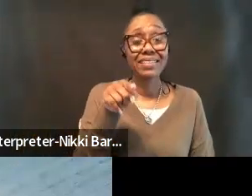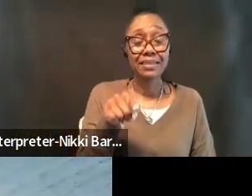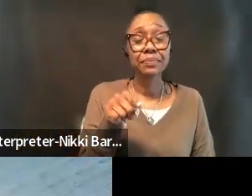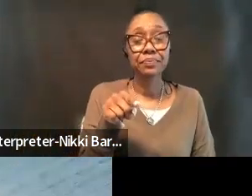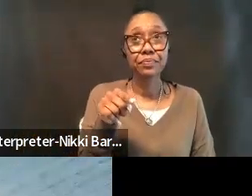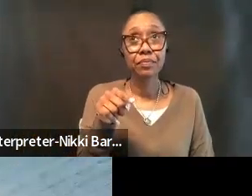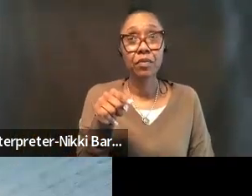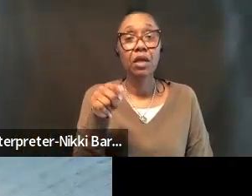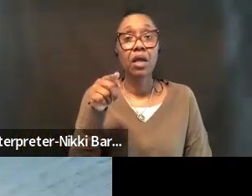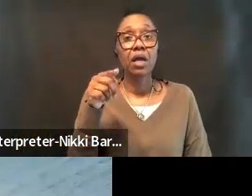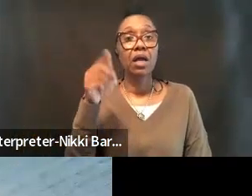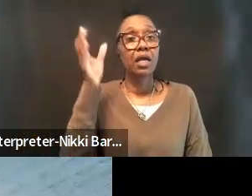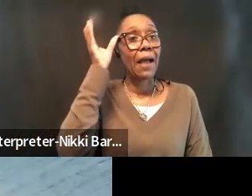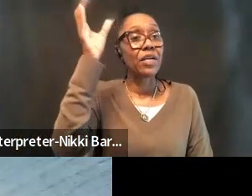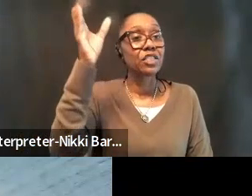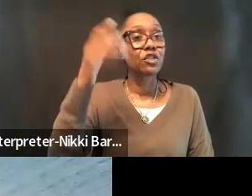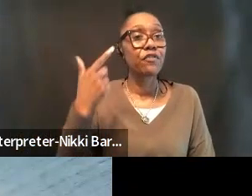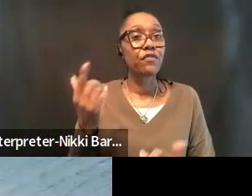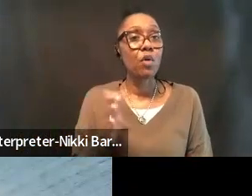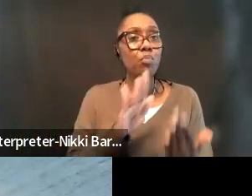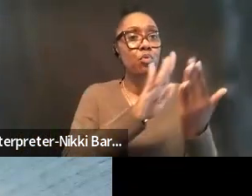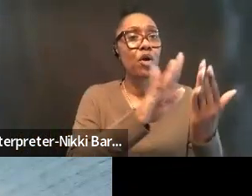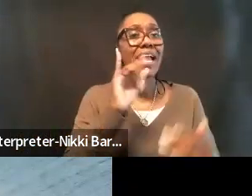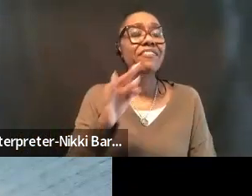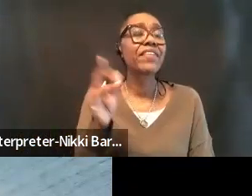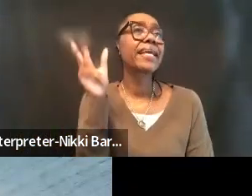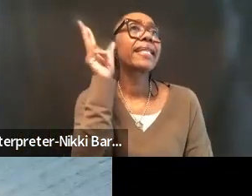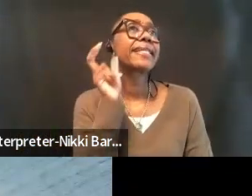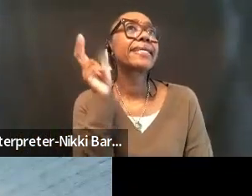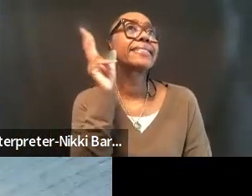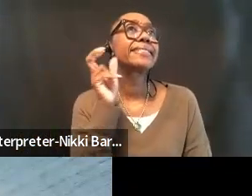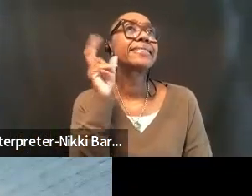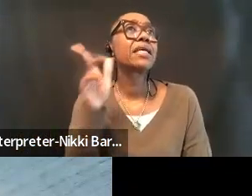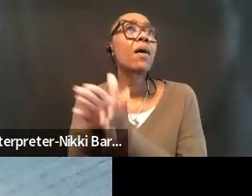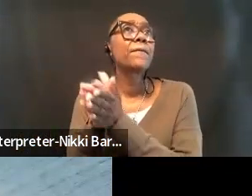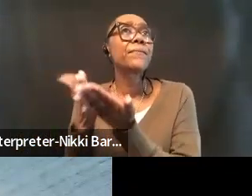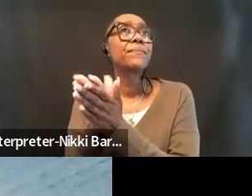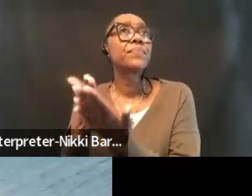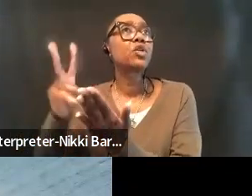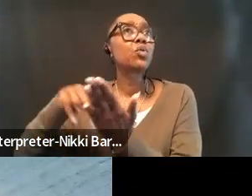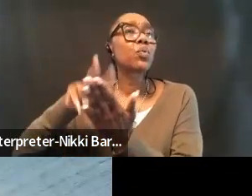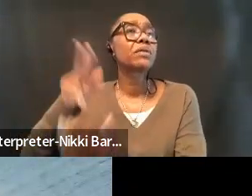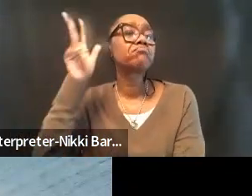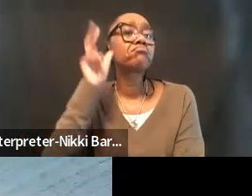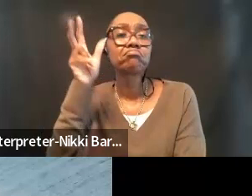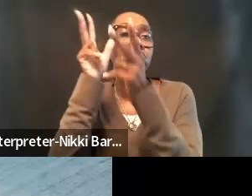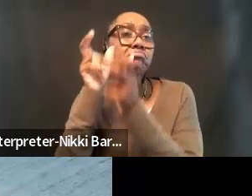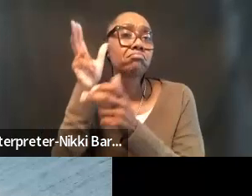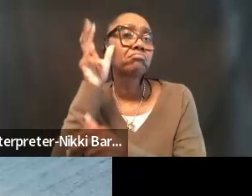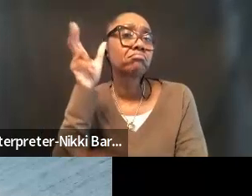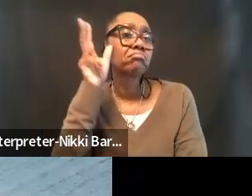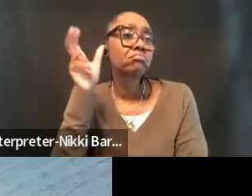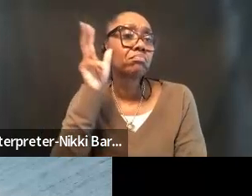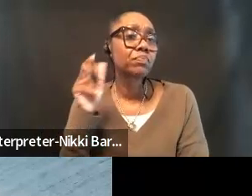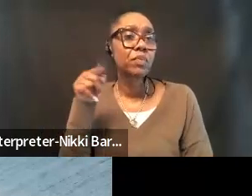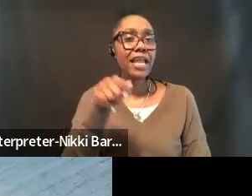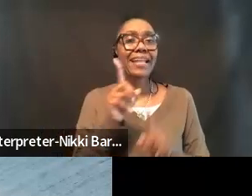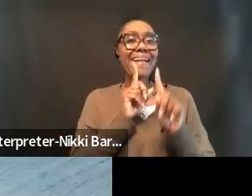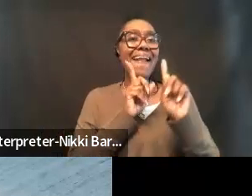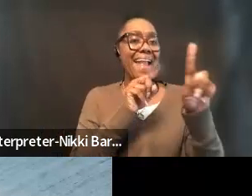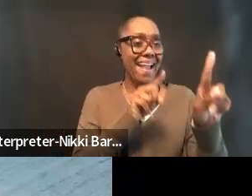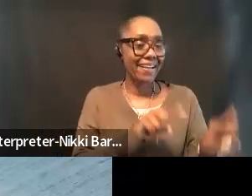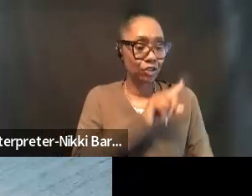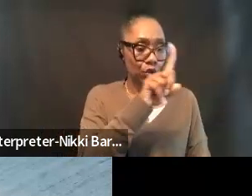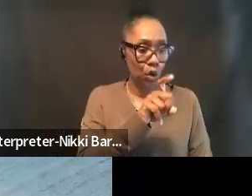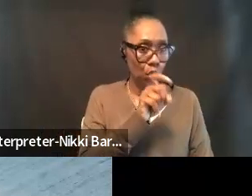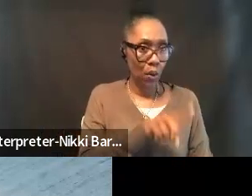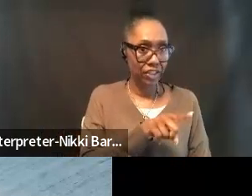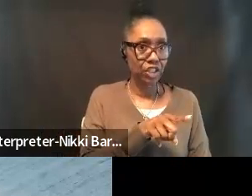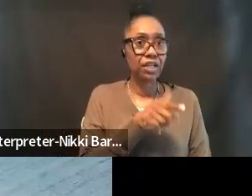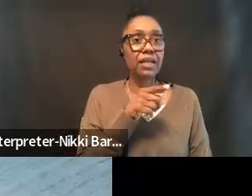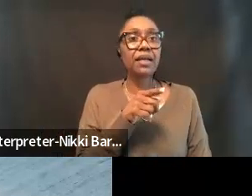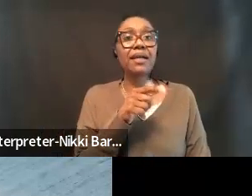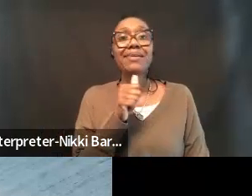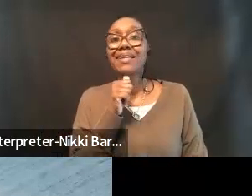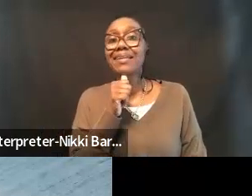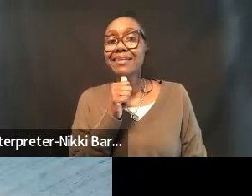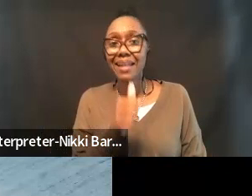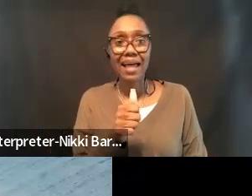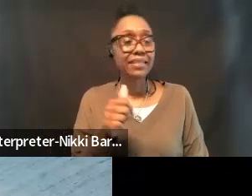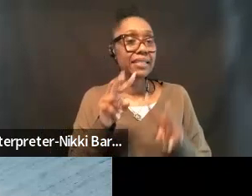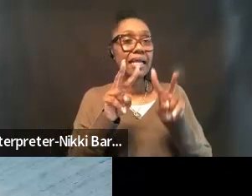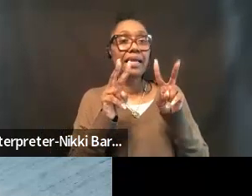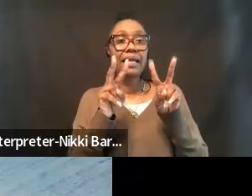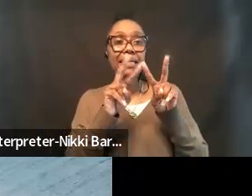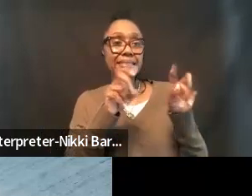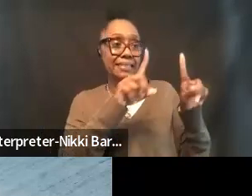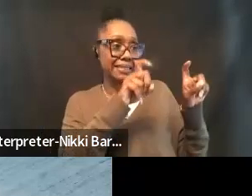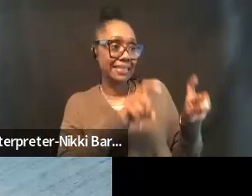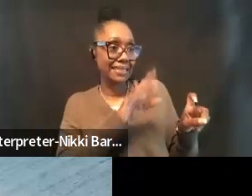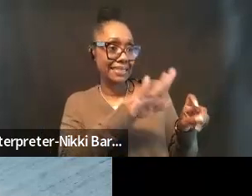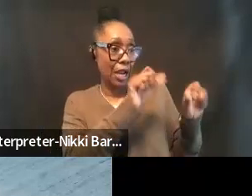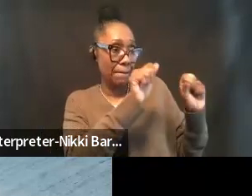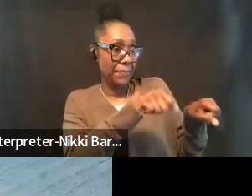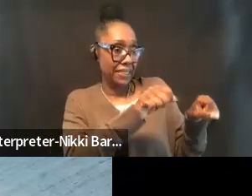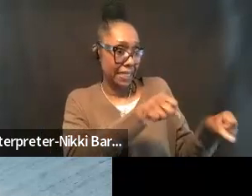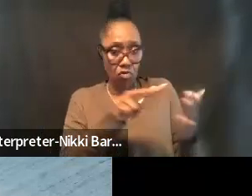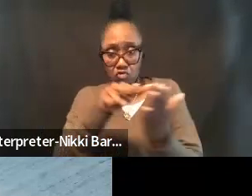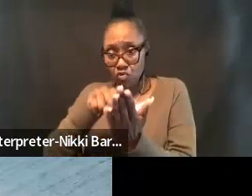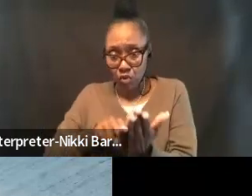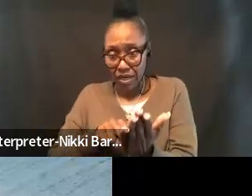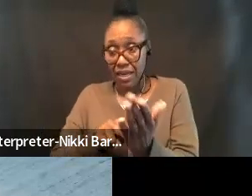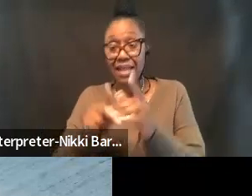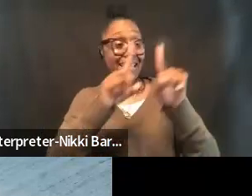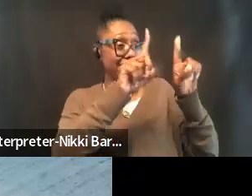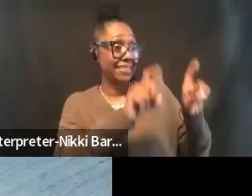Like for students, if they can just listen to an audio book with social studies content, they can answer related questions based on that and basically they're, they're not being assessed on their ability to read, but they're being assessed on.